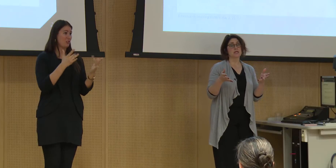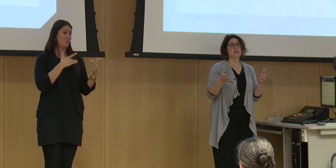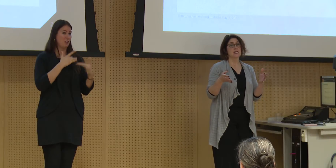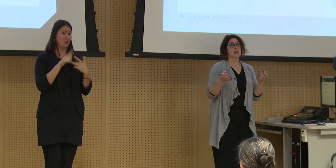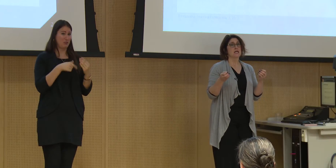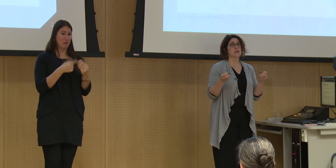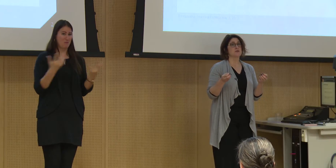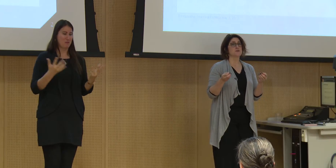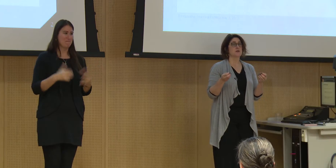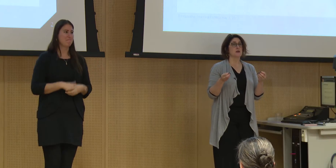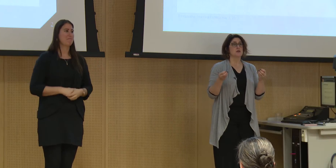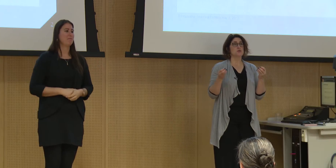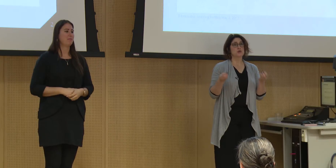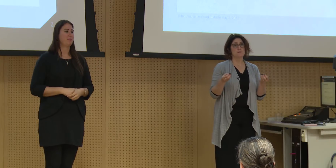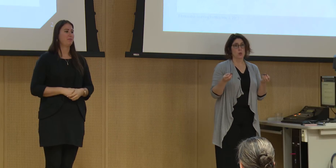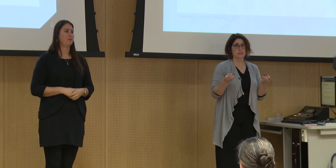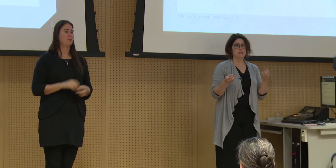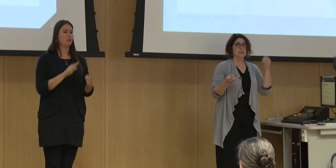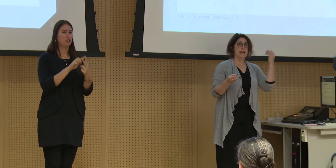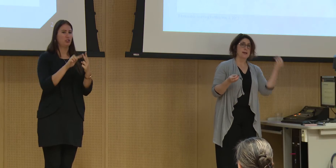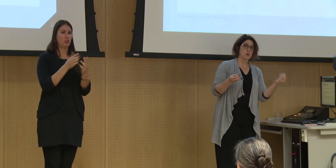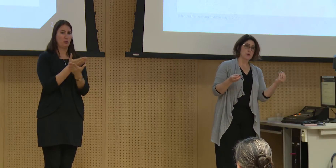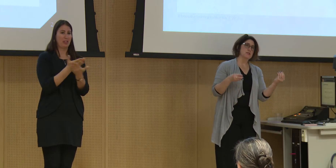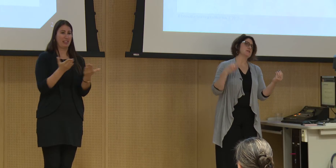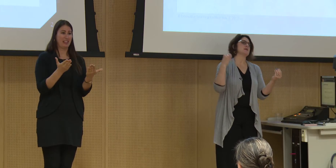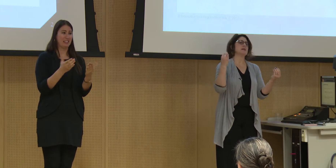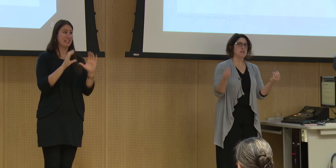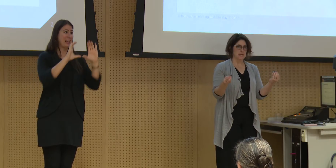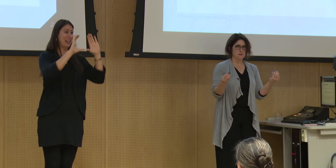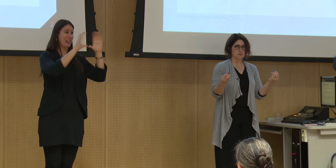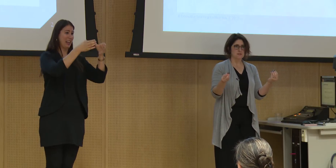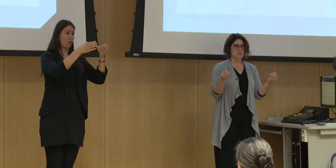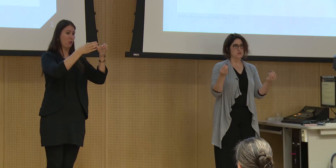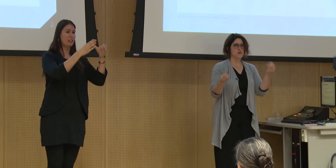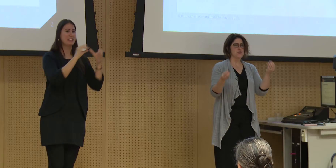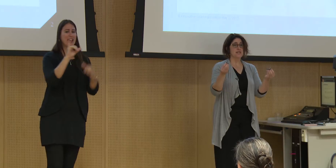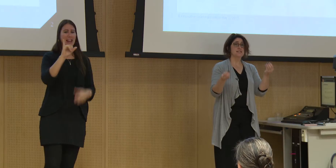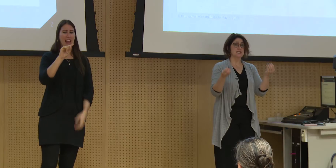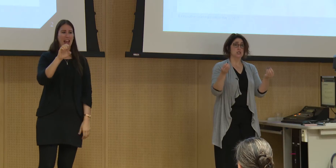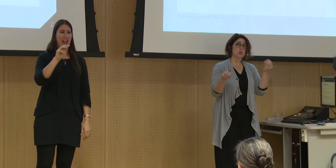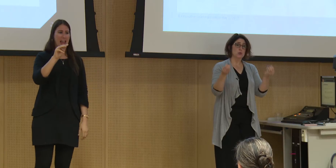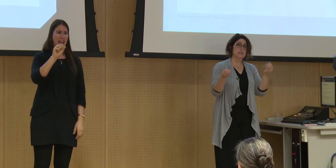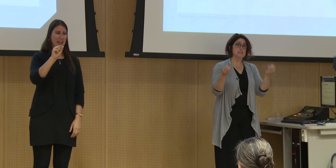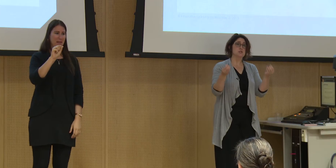two components--categories and items. These are the things that you, as the instructor,